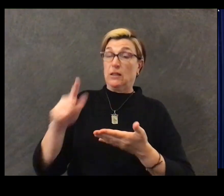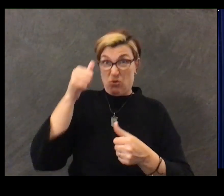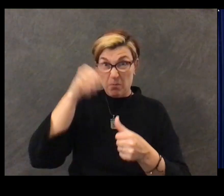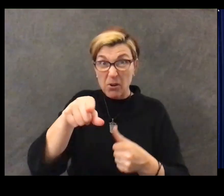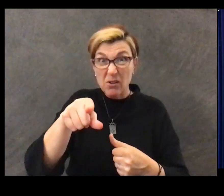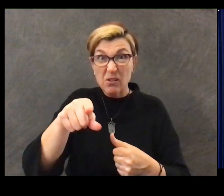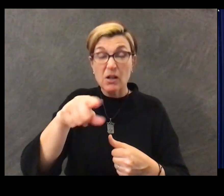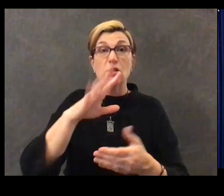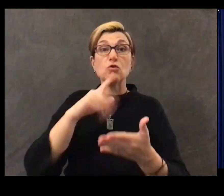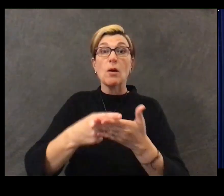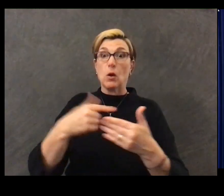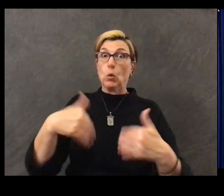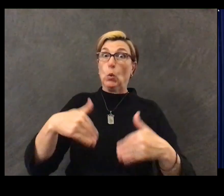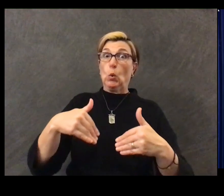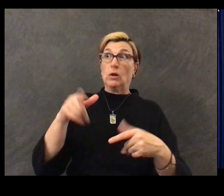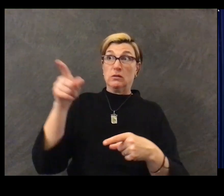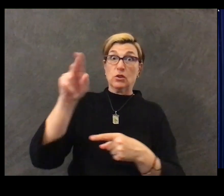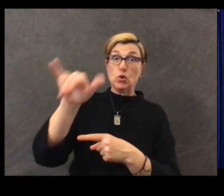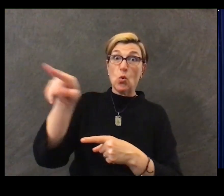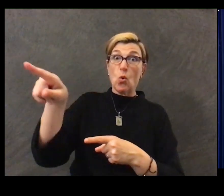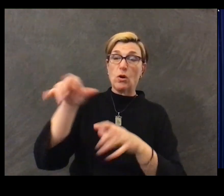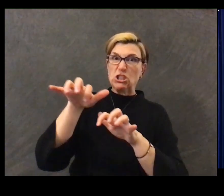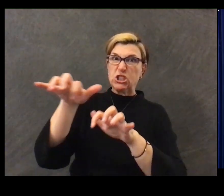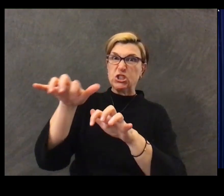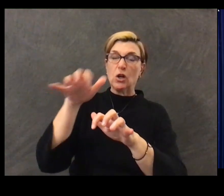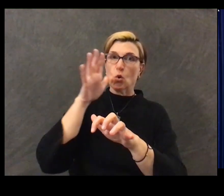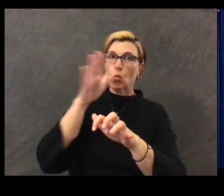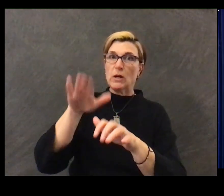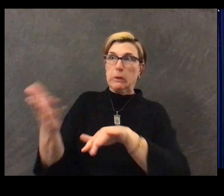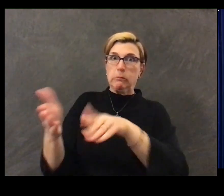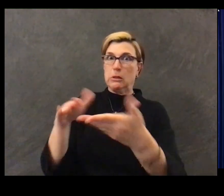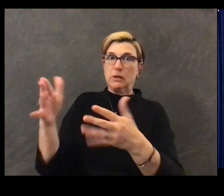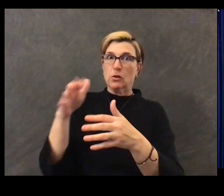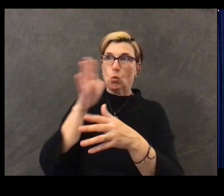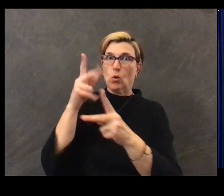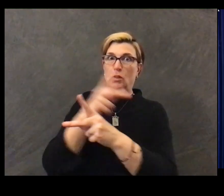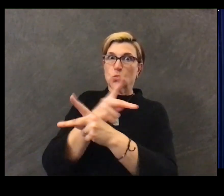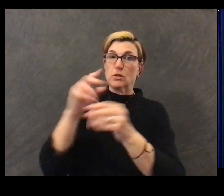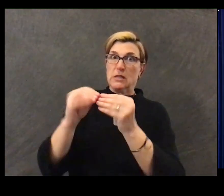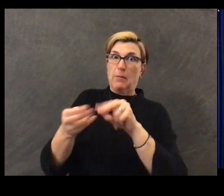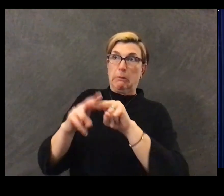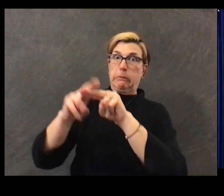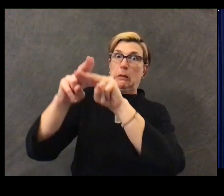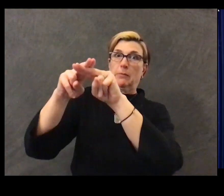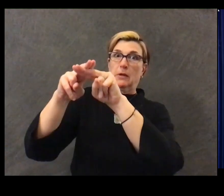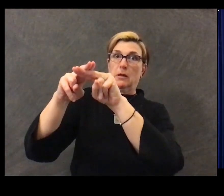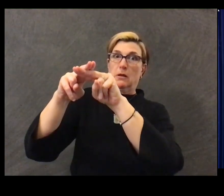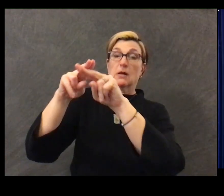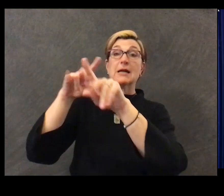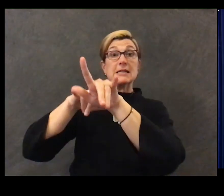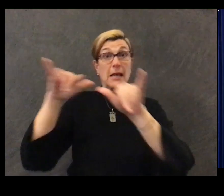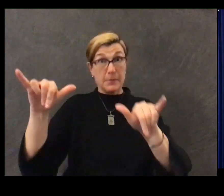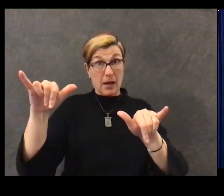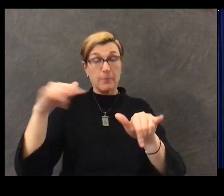situation in New York we're gonna get worse and worse but yet as that was happening we were starting to see some turnaround some flattening and some